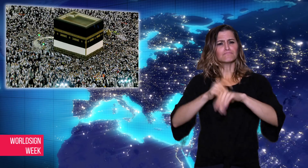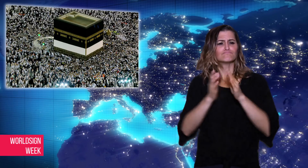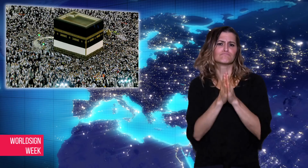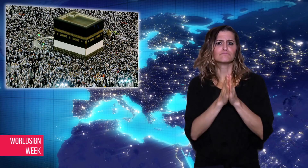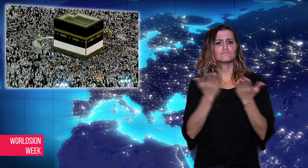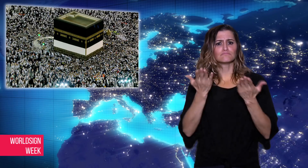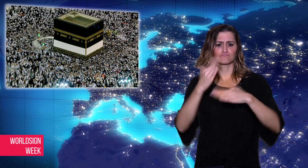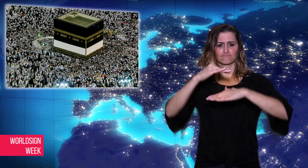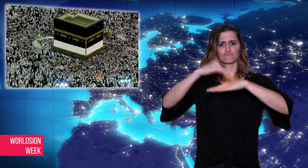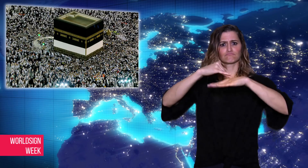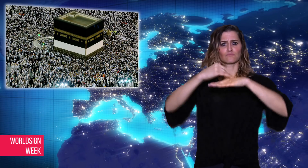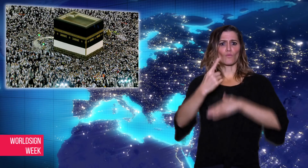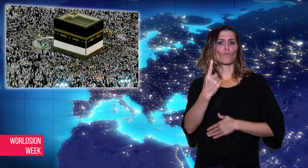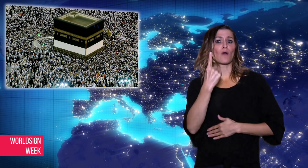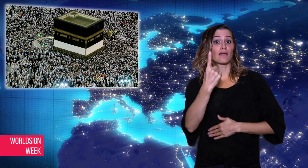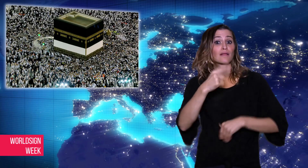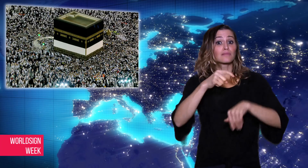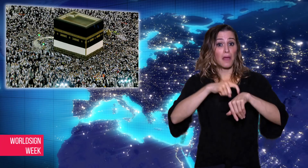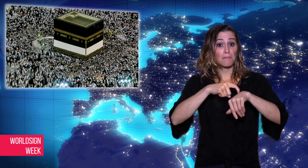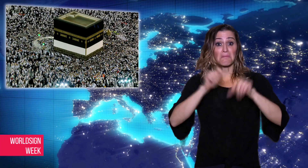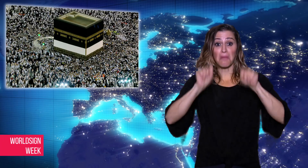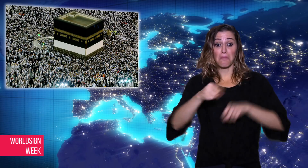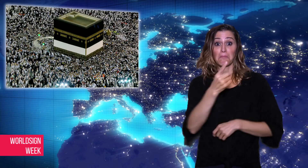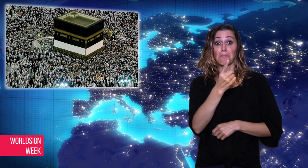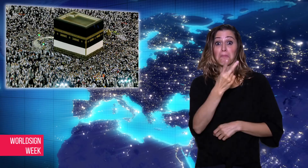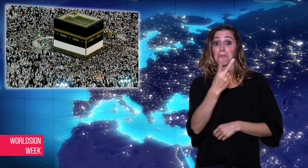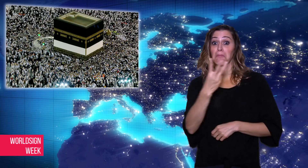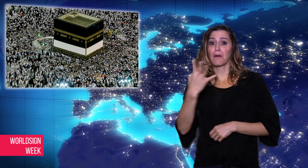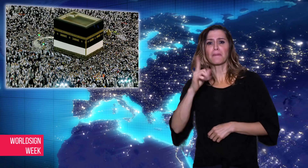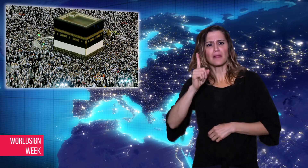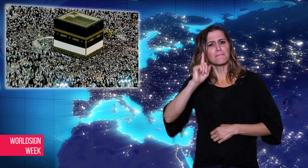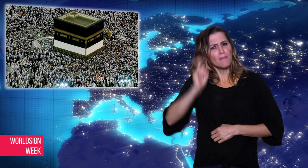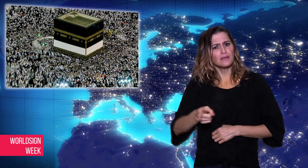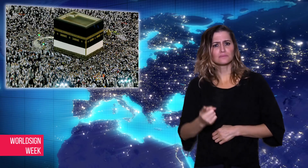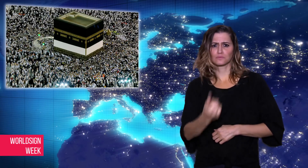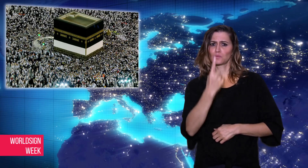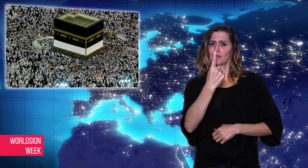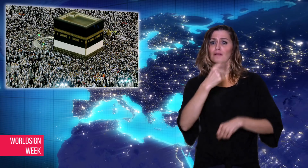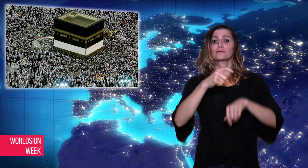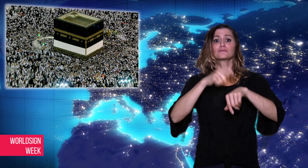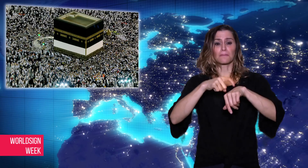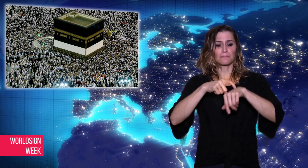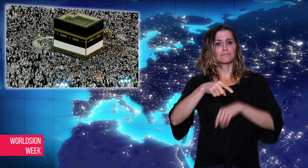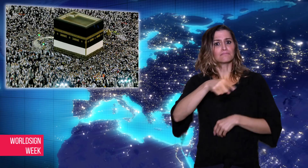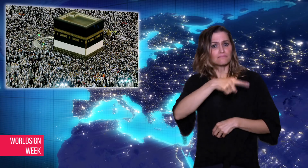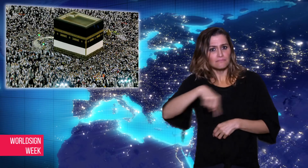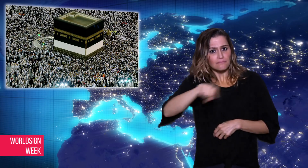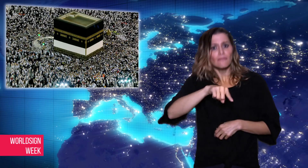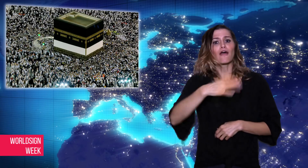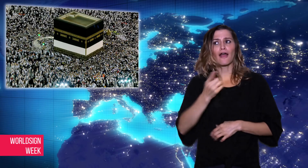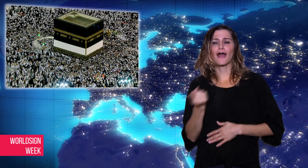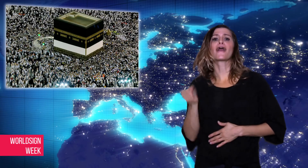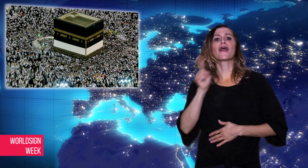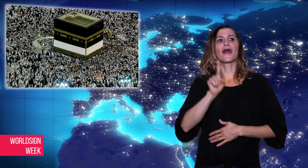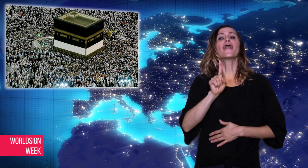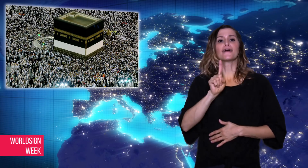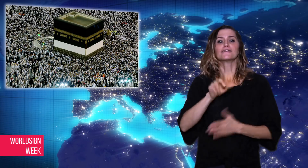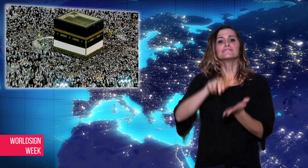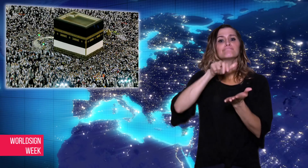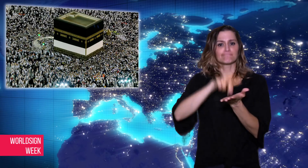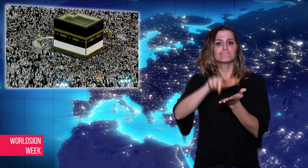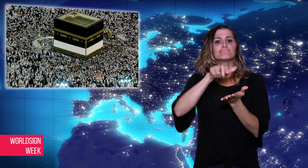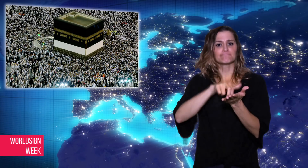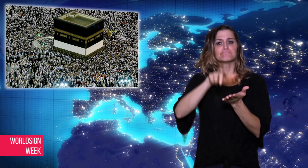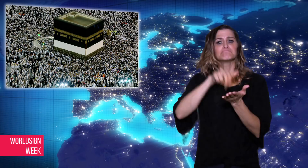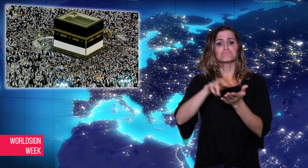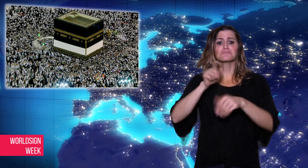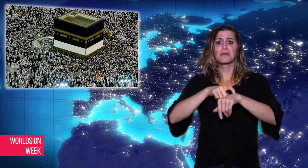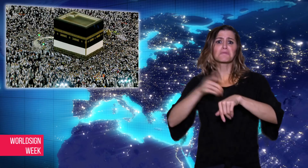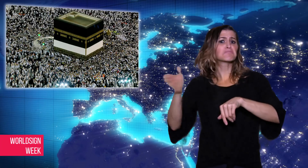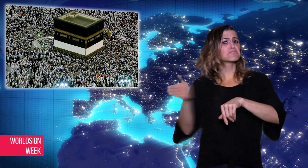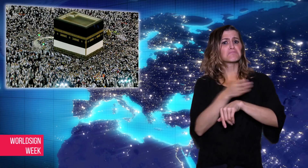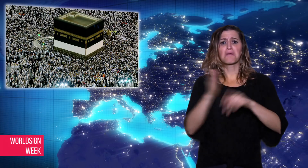Muhammad once took. The journey is